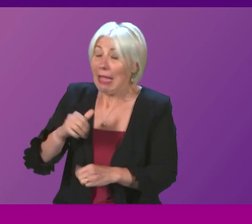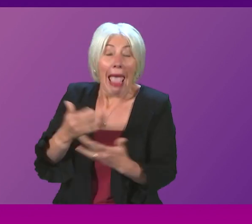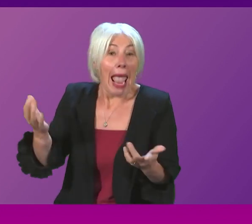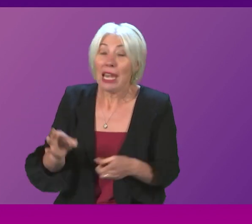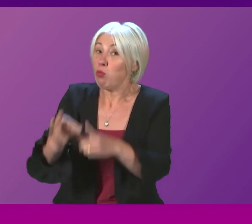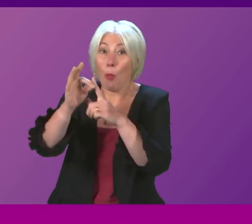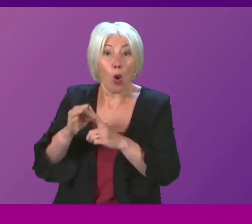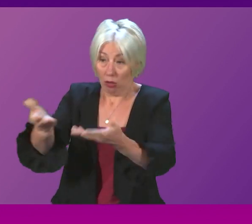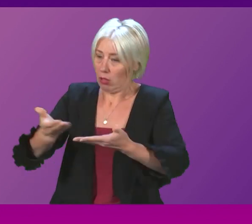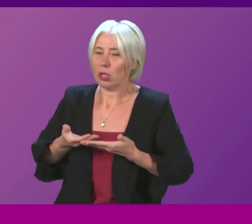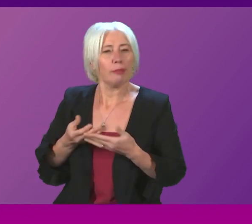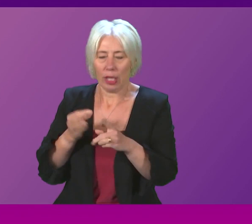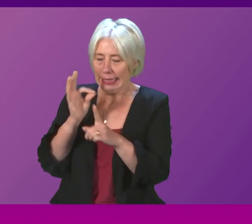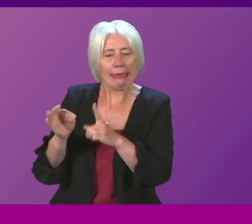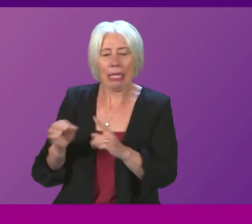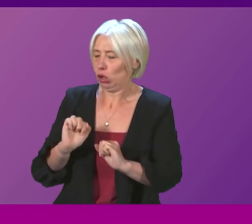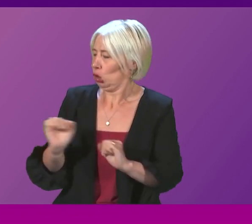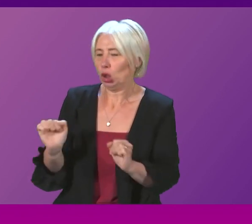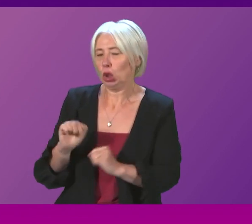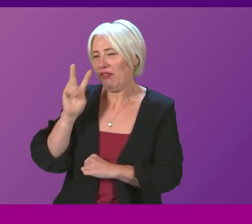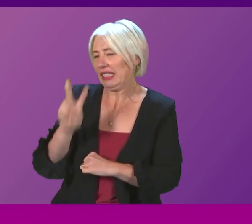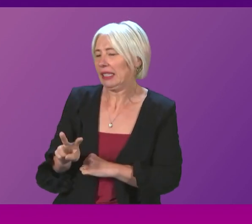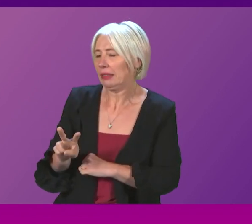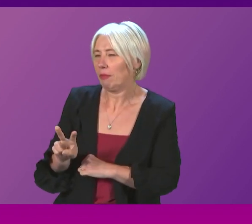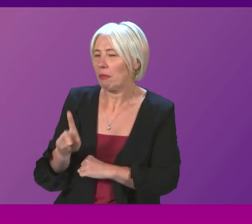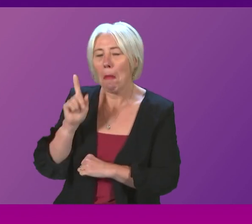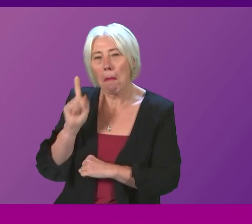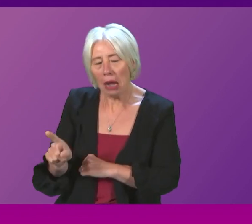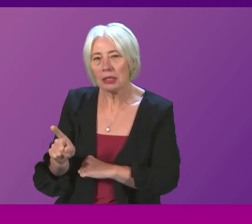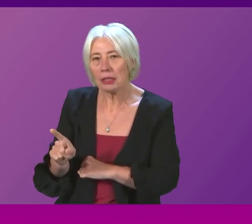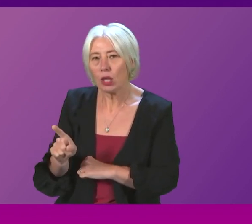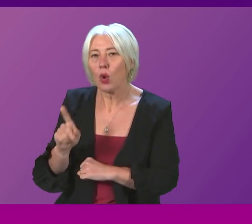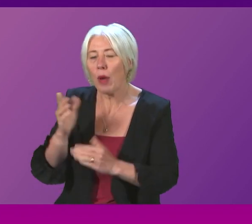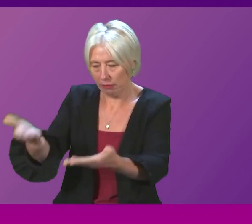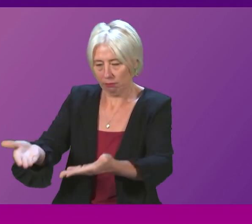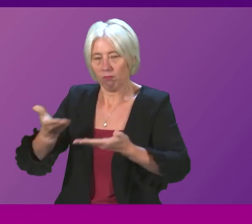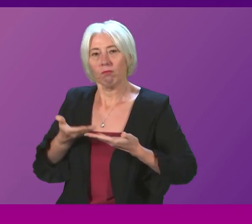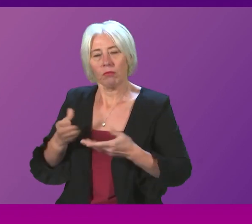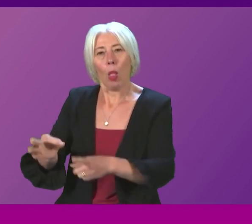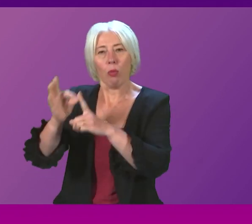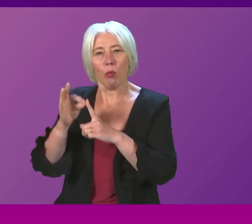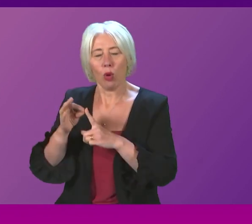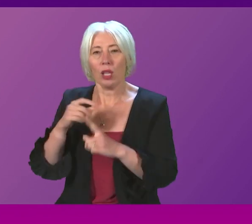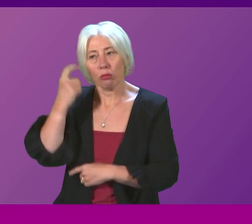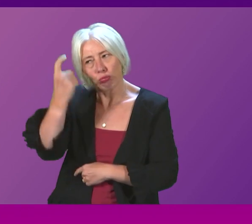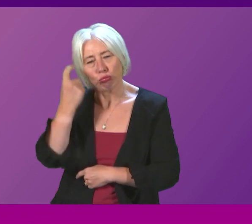I have not seen the detail of those proposals yet, but when they appear, we will give them due consideration.